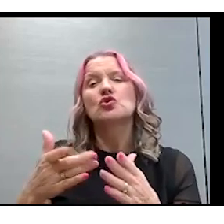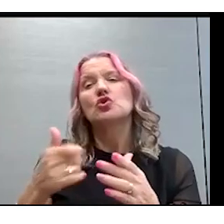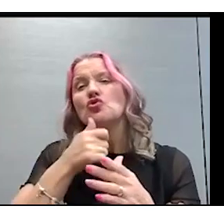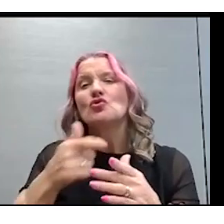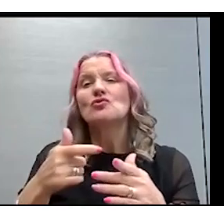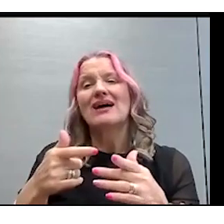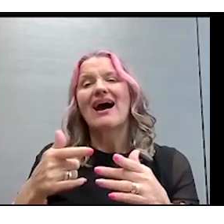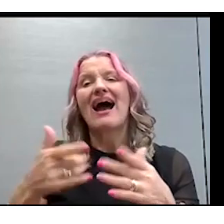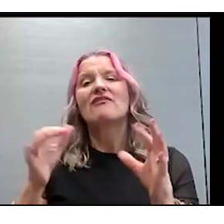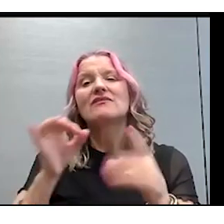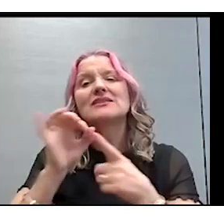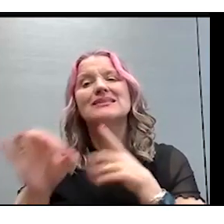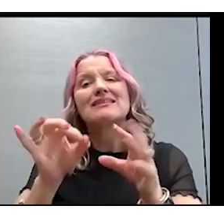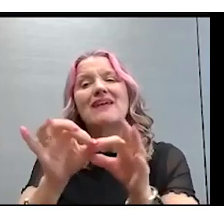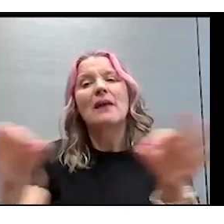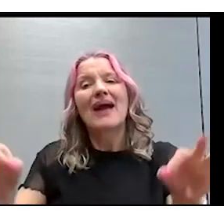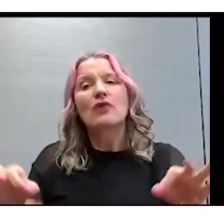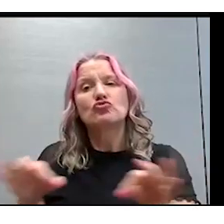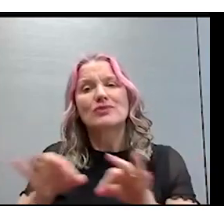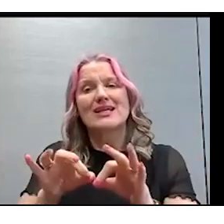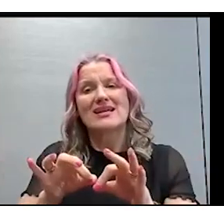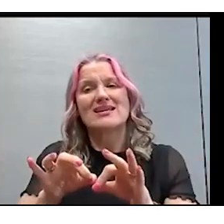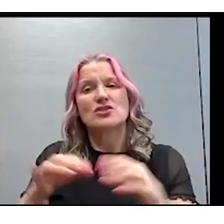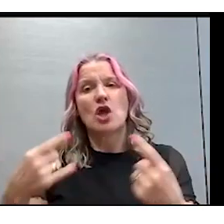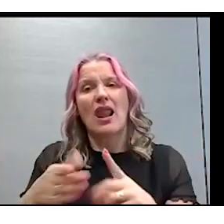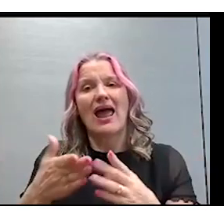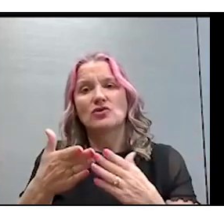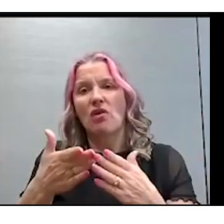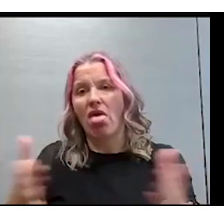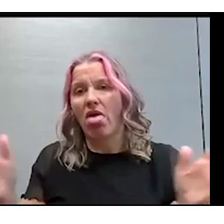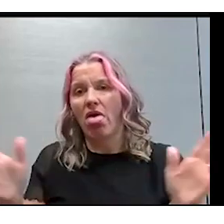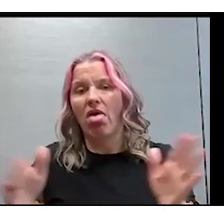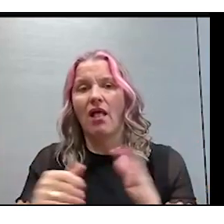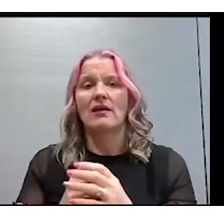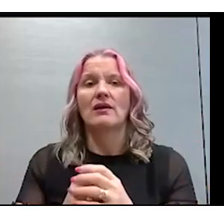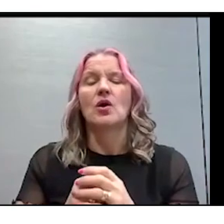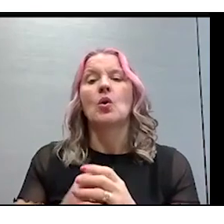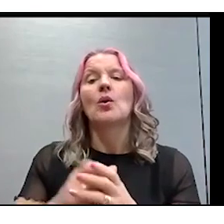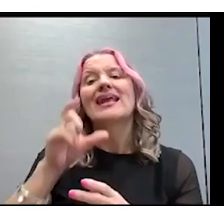make sure you don't deviate from them with conditional if logic.